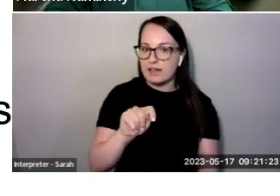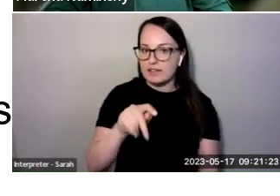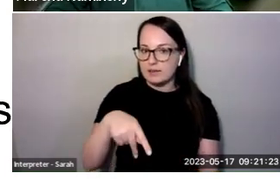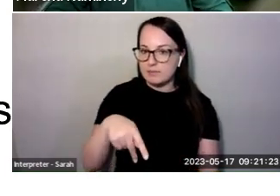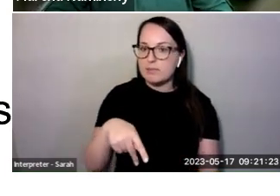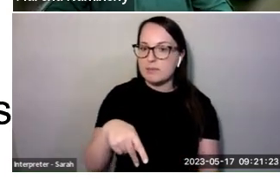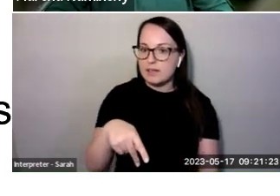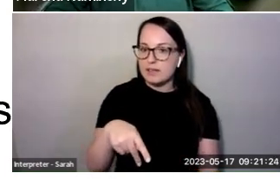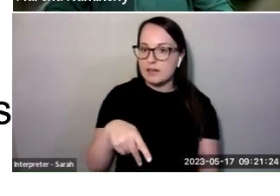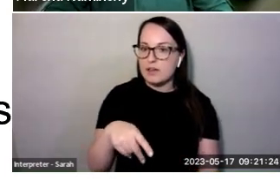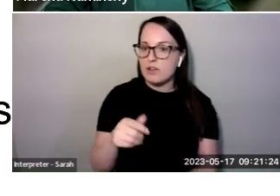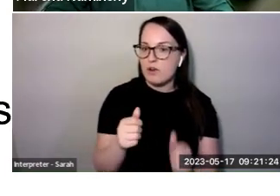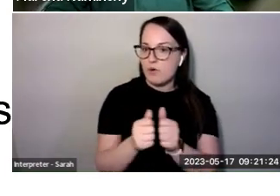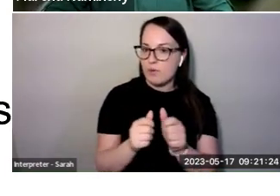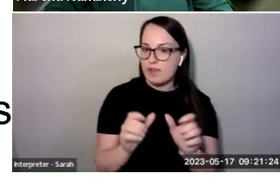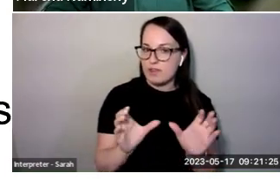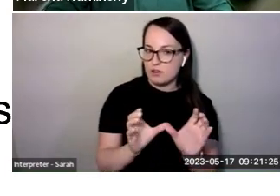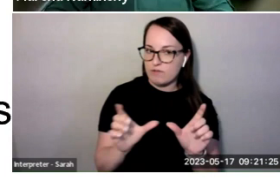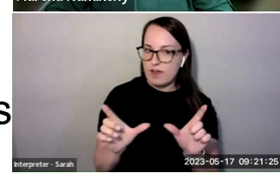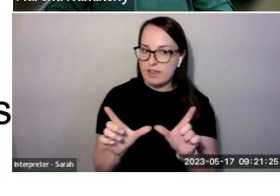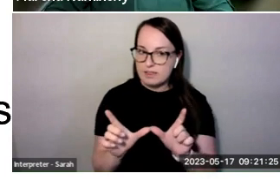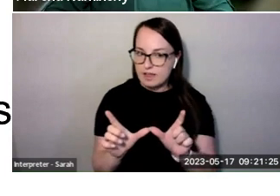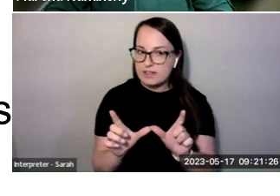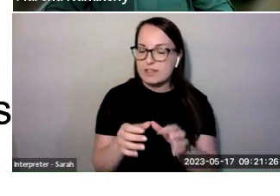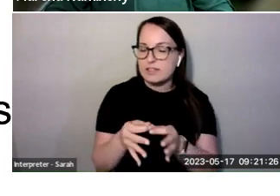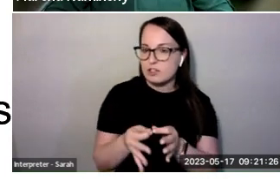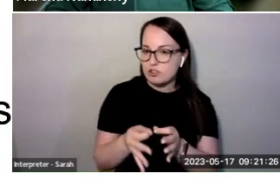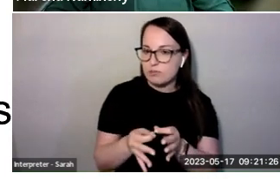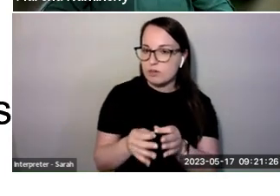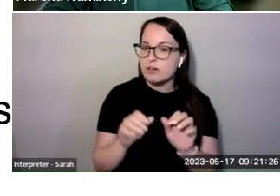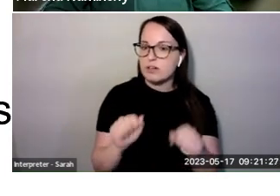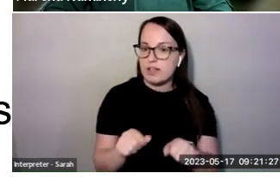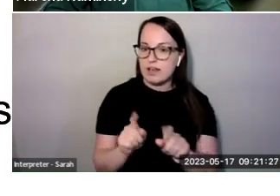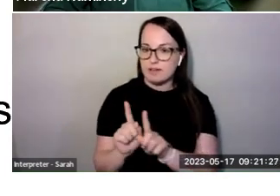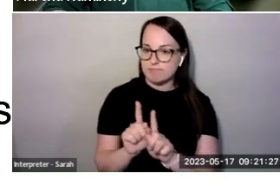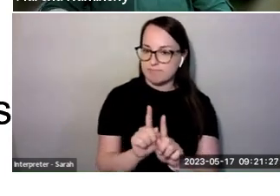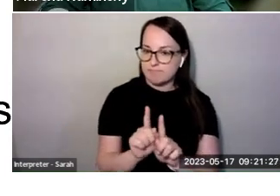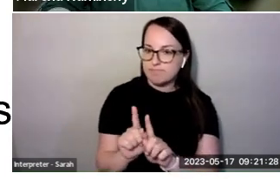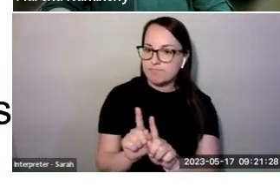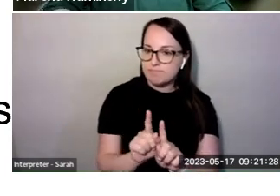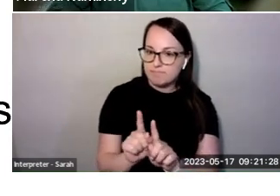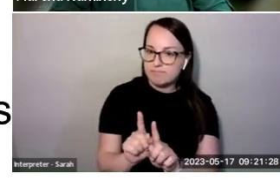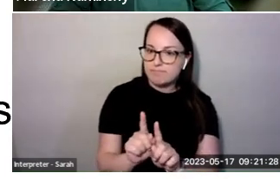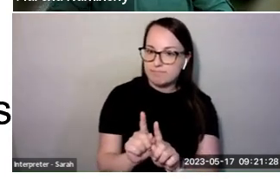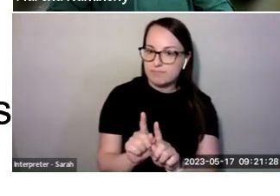interpreter training programs are paired along with certified and